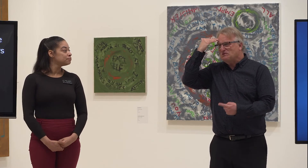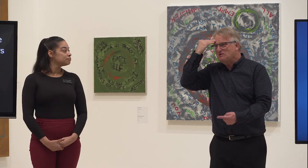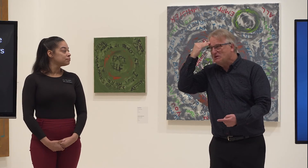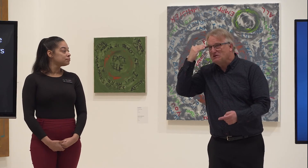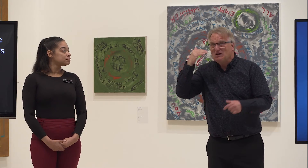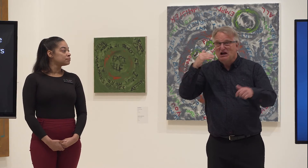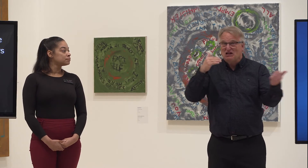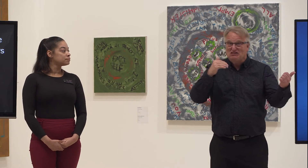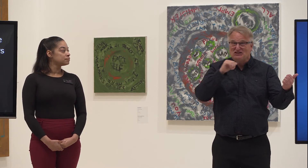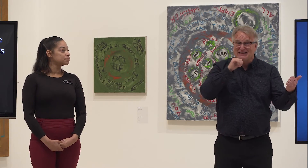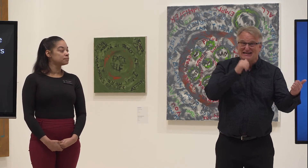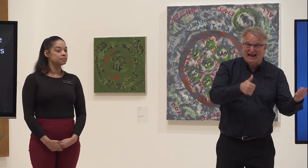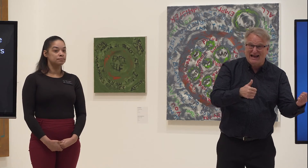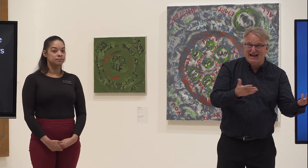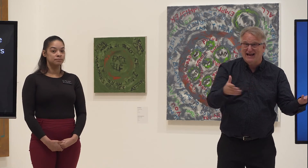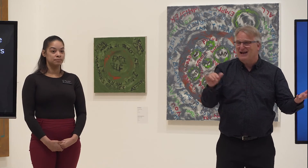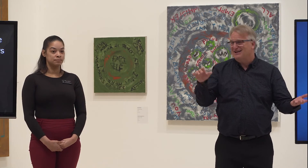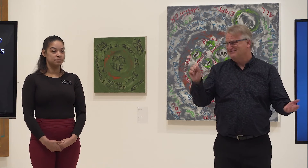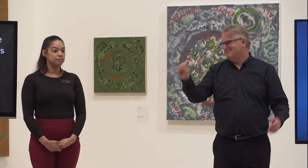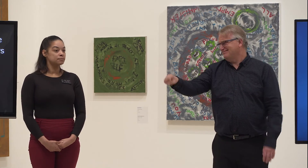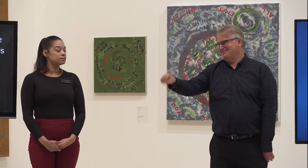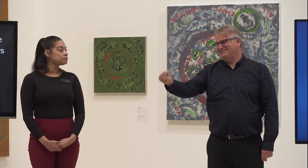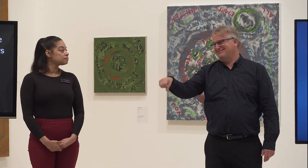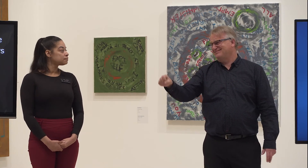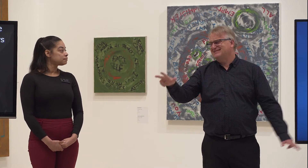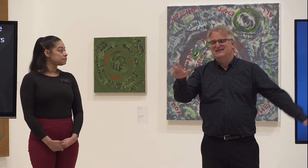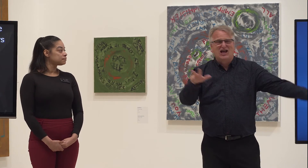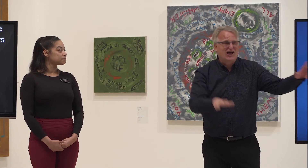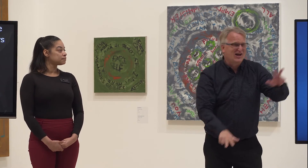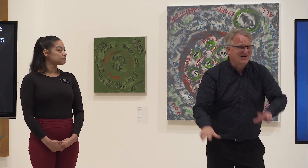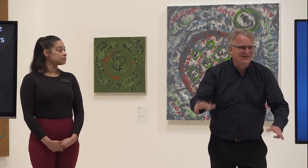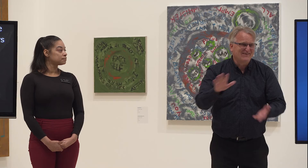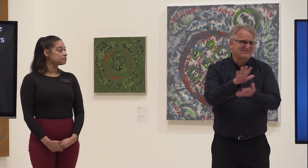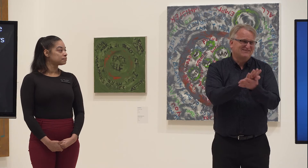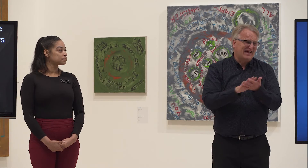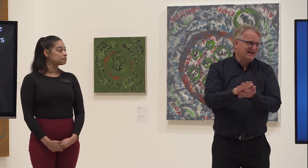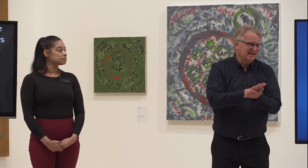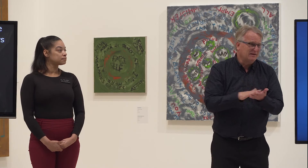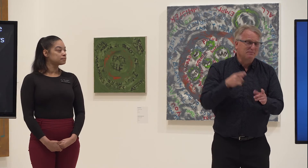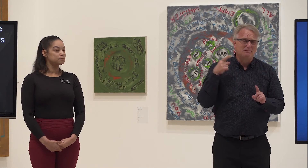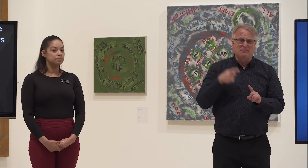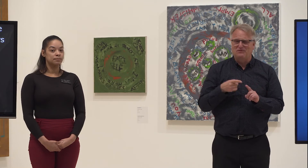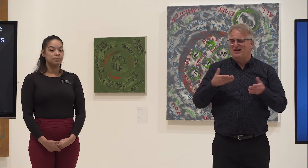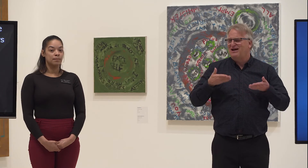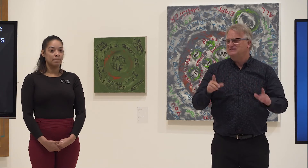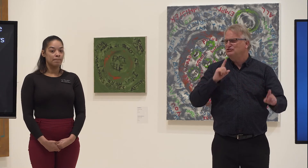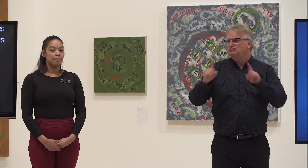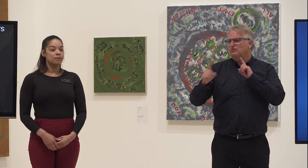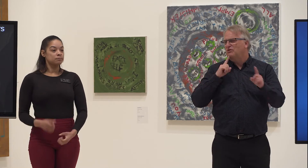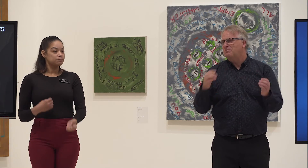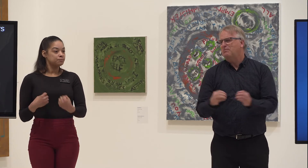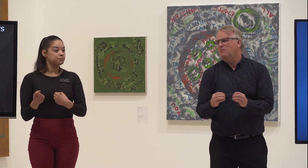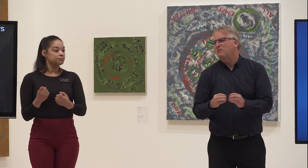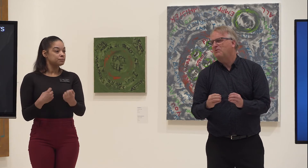or others that don't. And so, it's awkward and it's new, but I think the important part